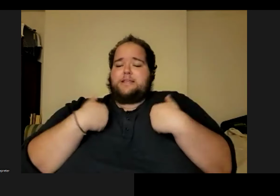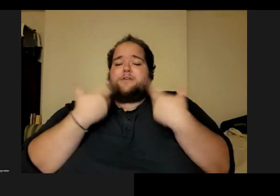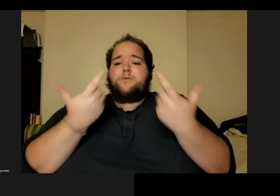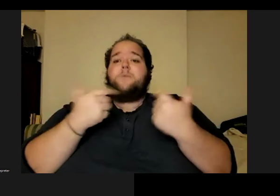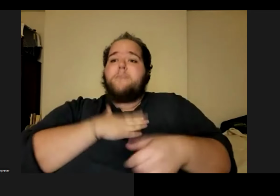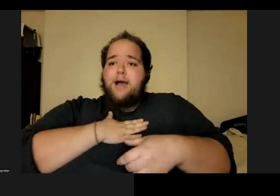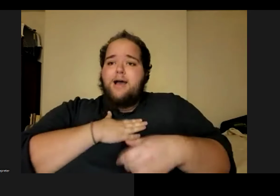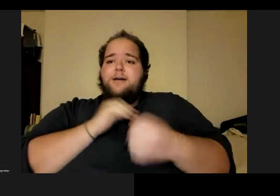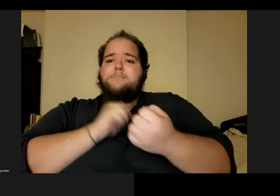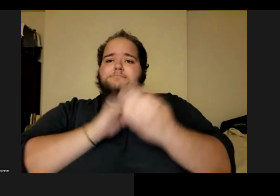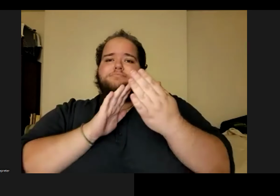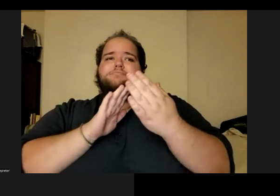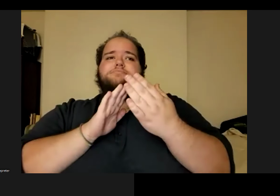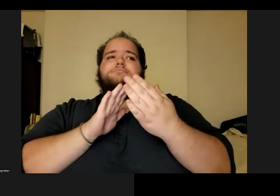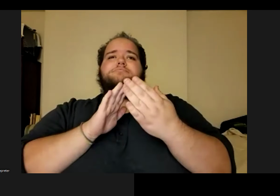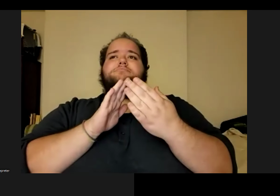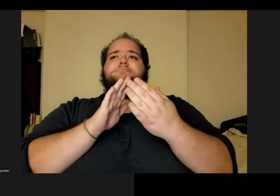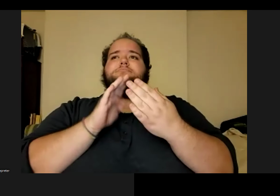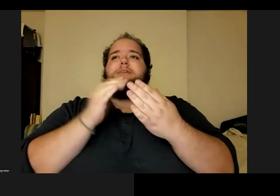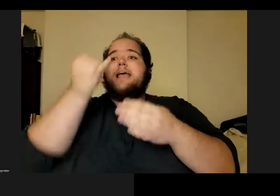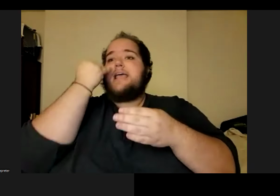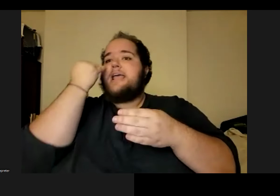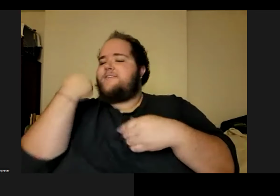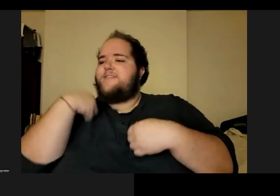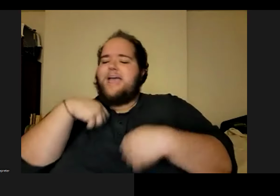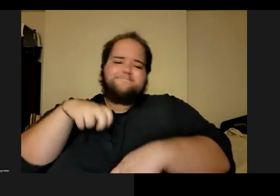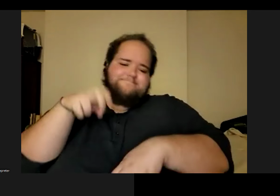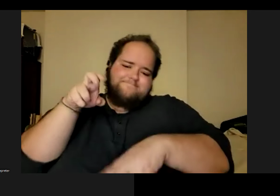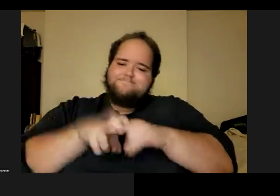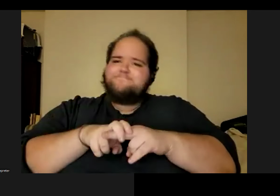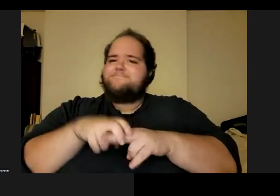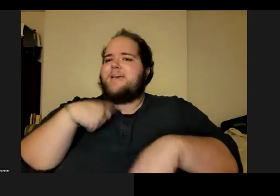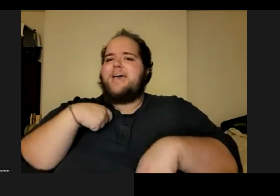to when I'm sitting down and being like, I need to update my CV, I need to